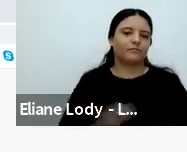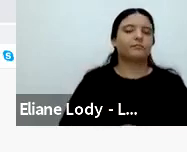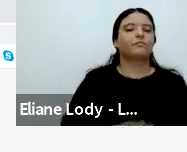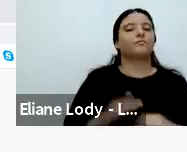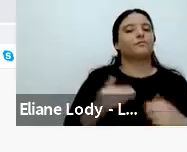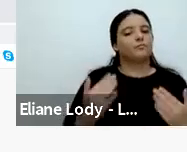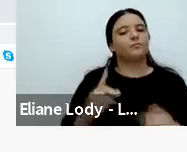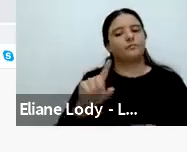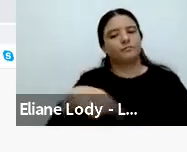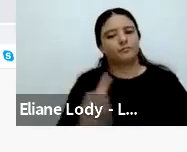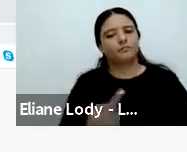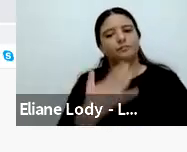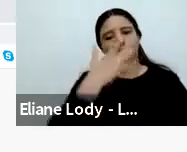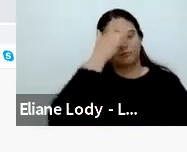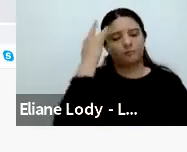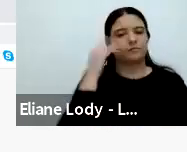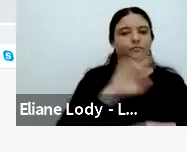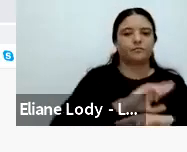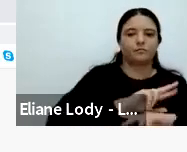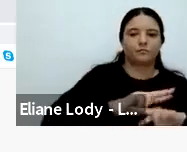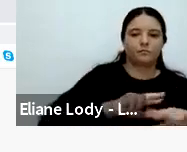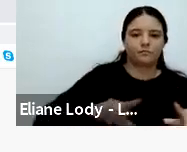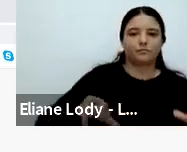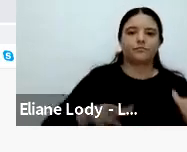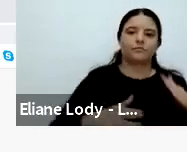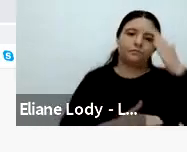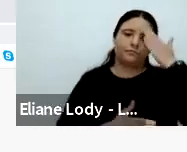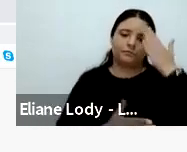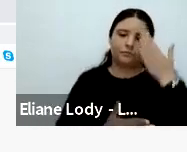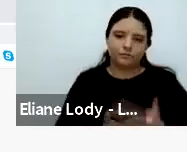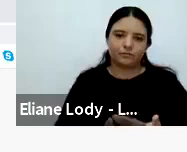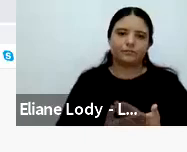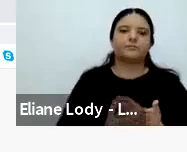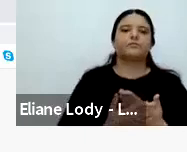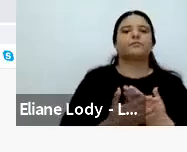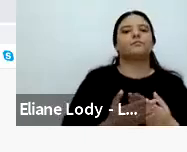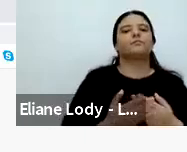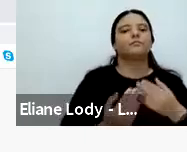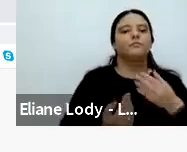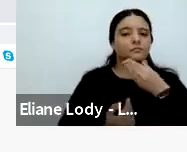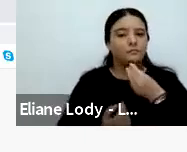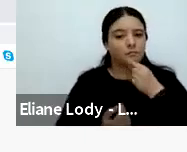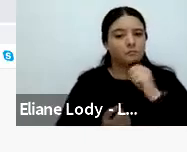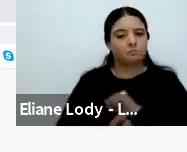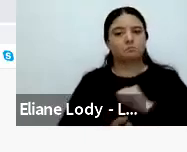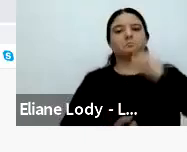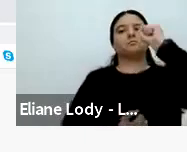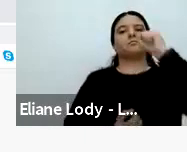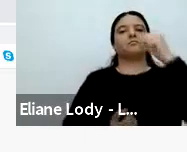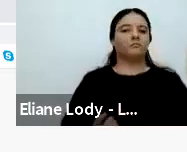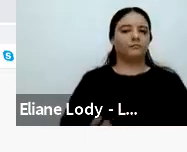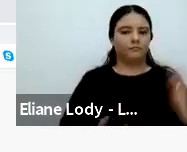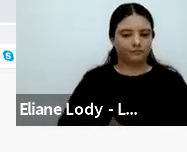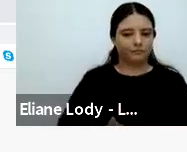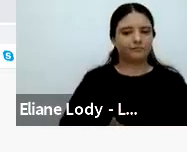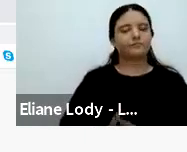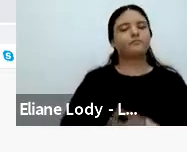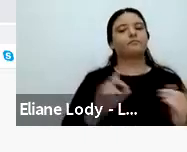And as a result of And as a result, a lot of people believe that believe that Robert E Lee was believe that Robert E Lee was a great American hero instead of a. ad of a trader and